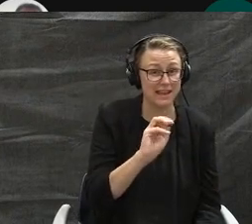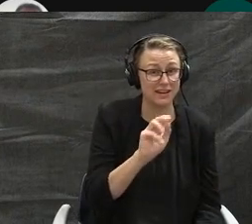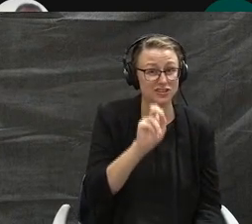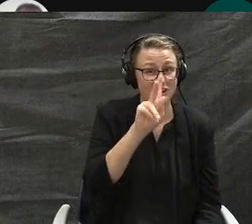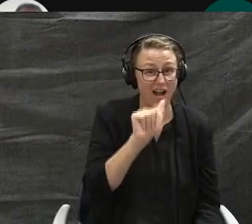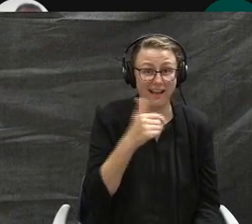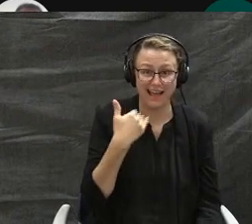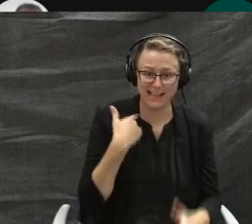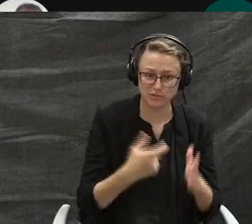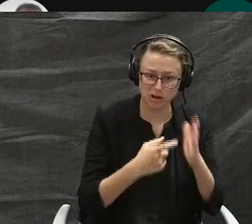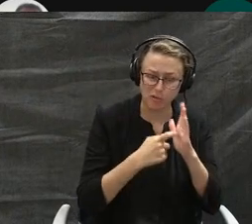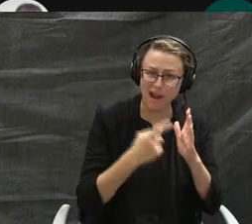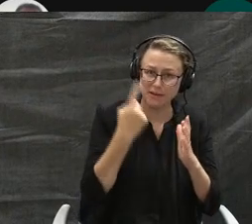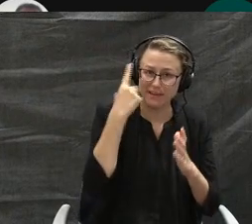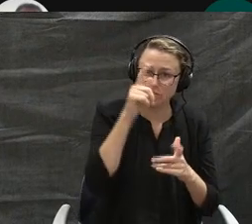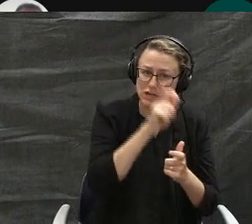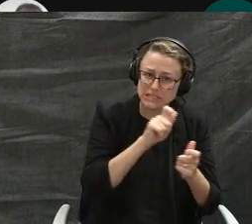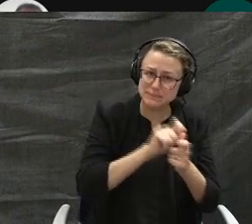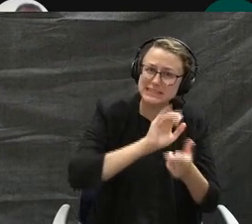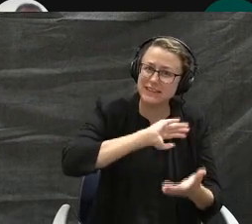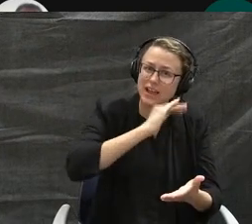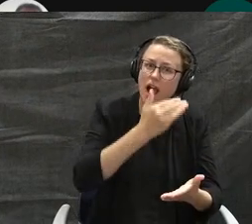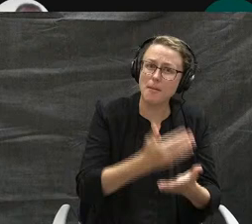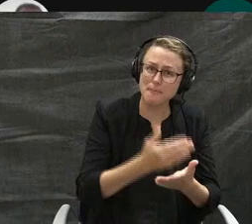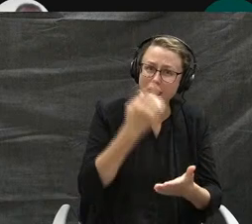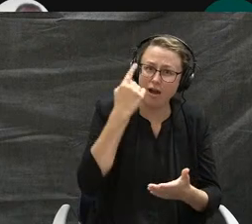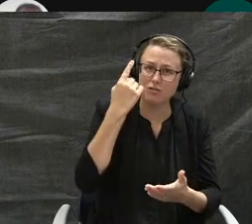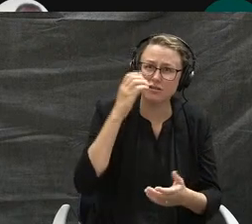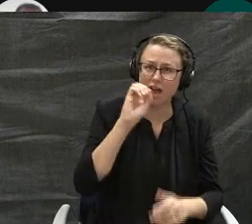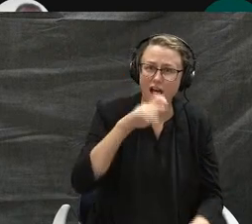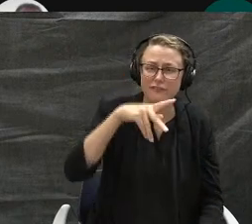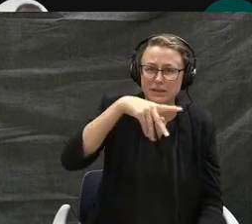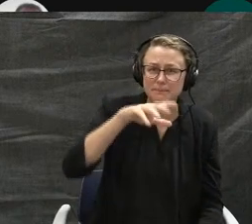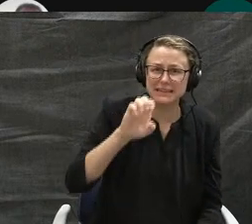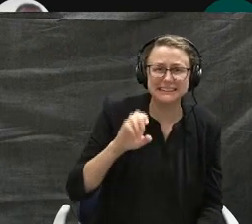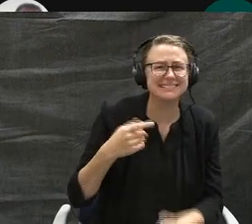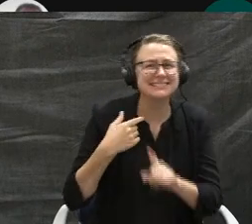do we have any flexibility with that? I didn't hear the first couple words you said.